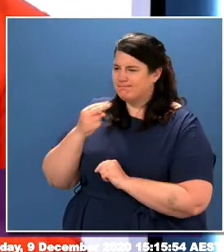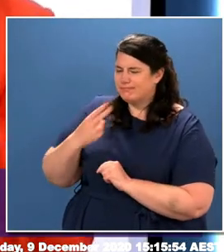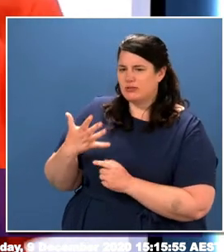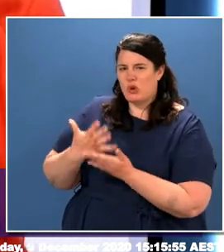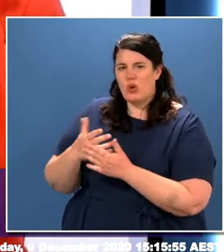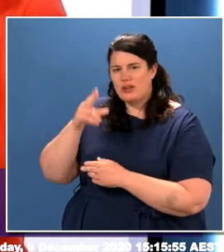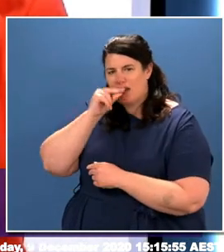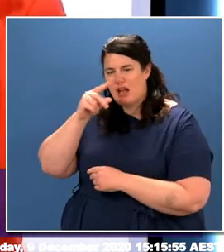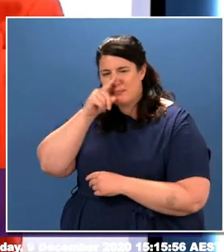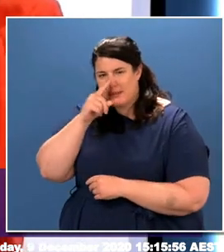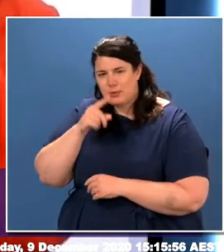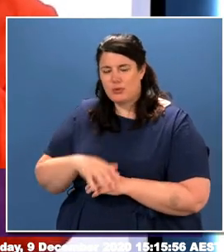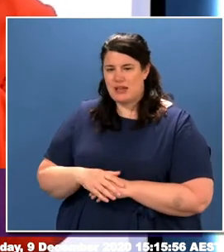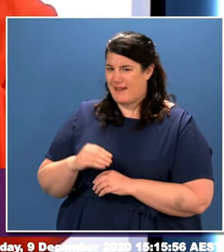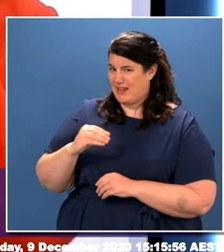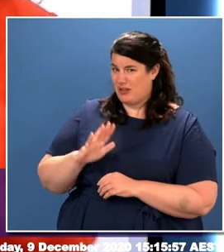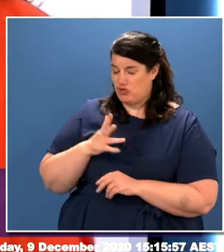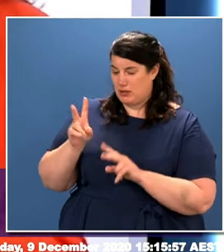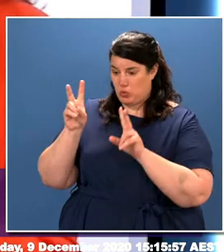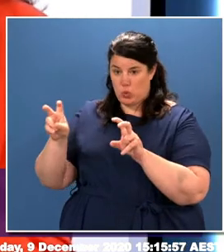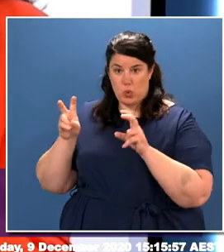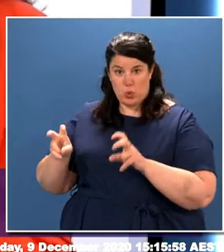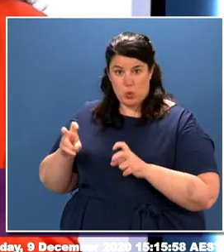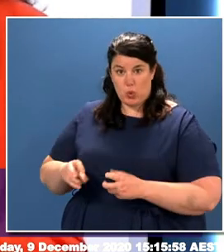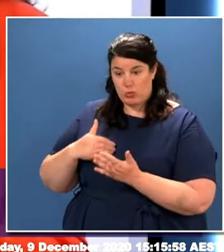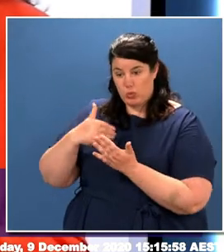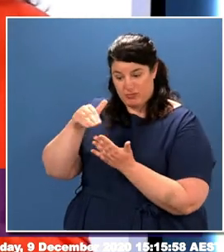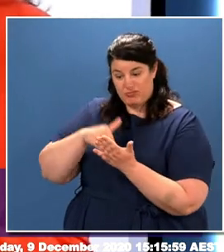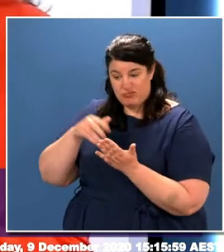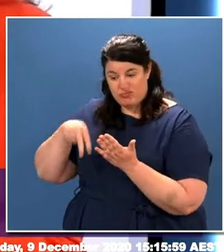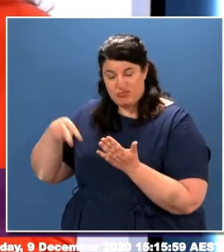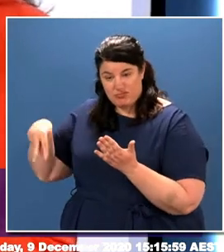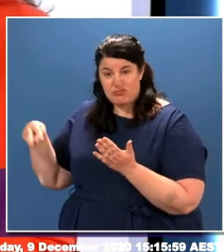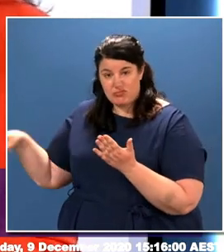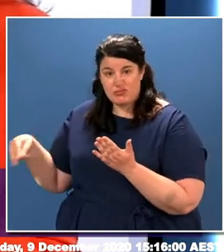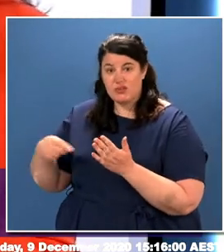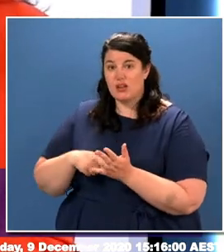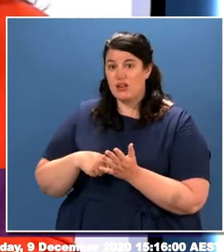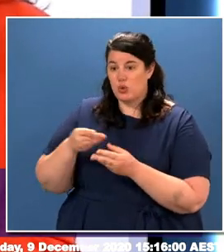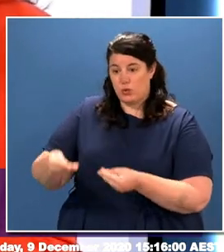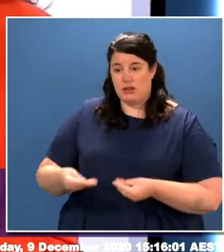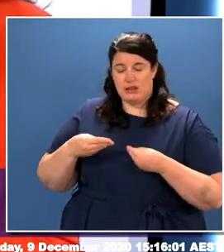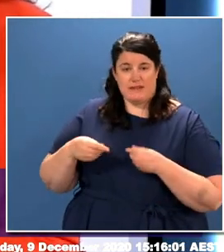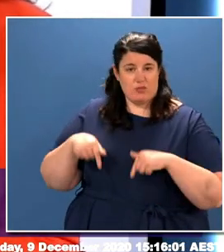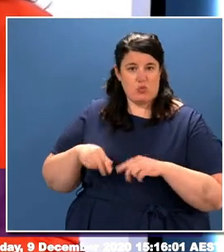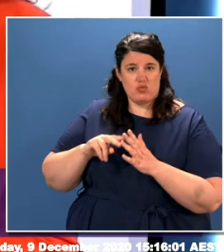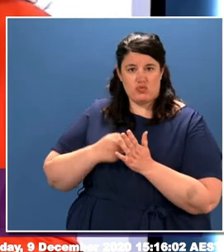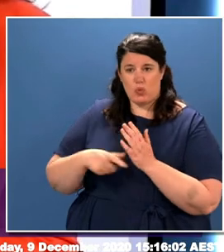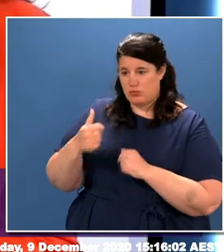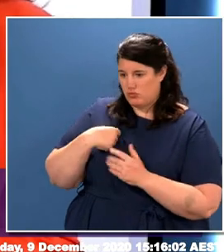And there is some interesting expressions which we've seen in some of the material that has been available to the Royal Commissioners thus far,